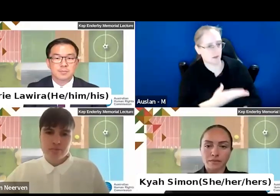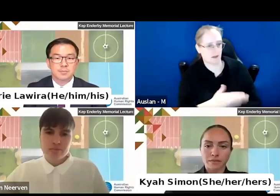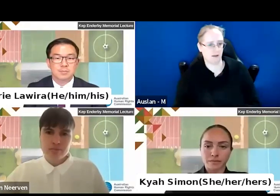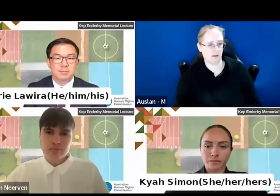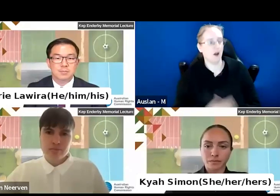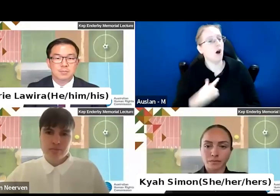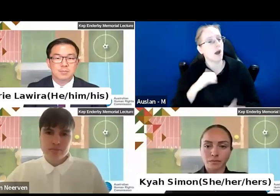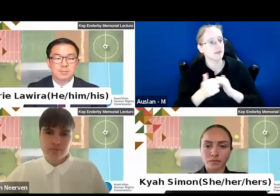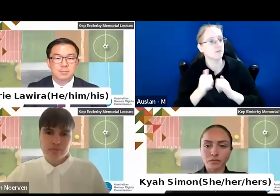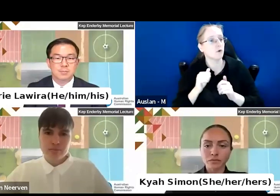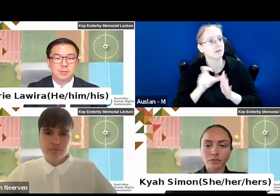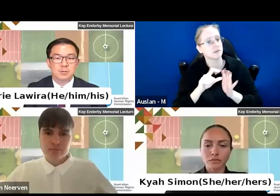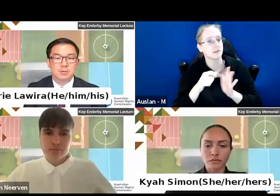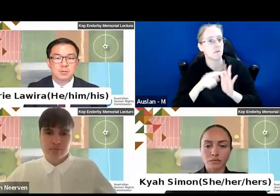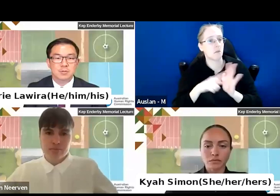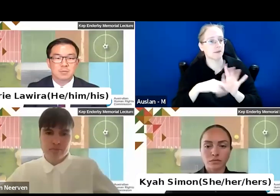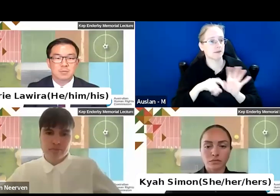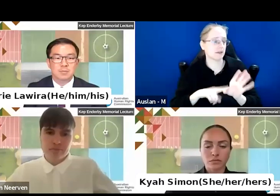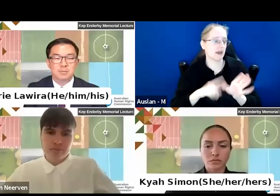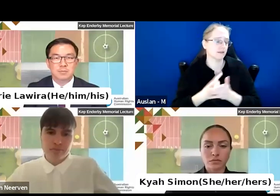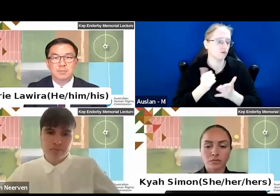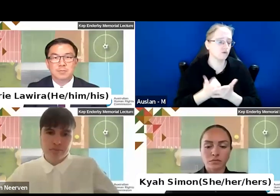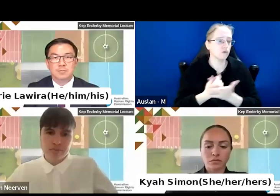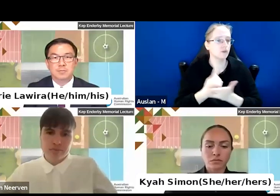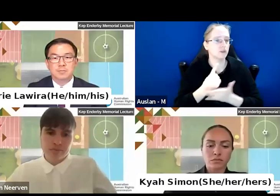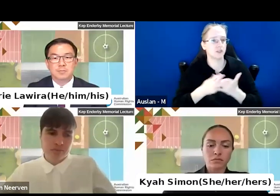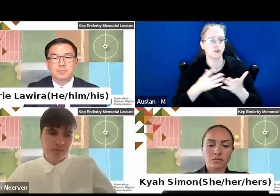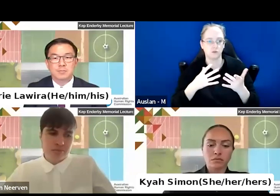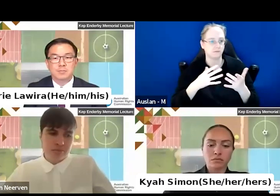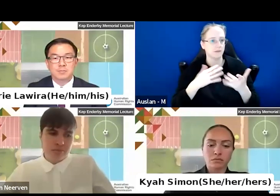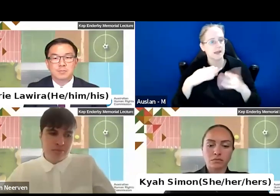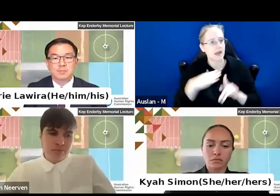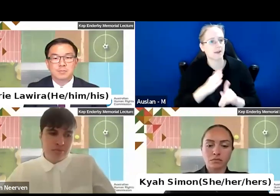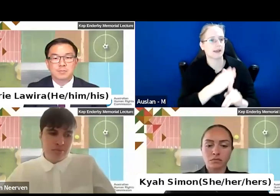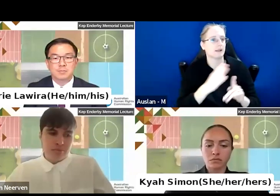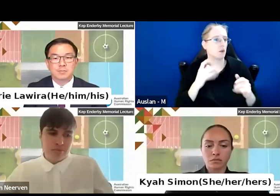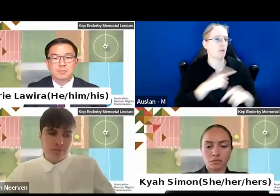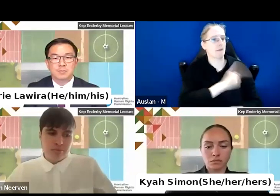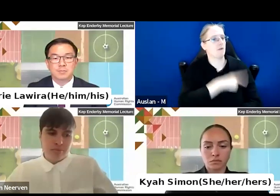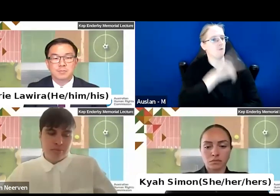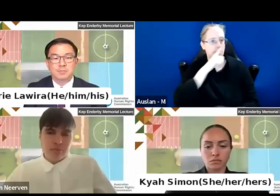in navigating geopolitical issues and creating people to people links. So it's always going to be, I think we cannot separate politics